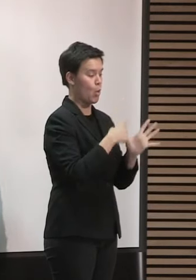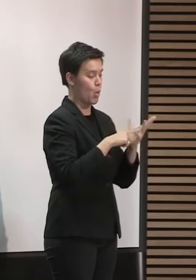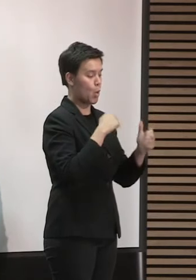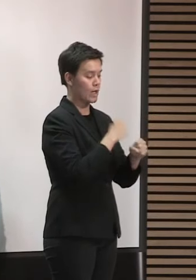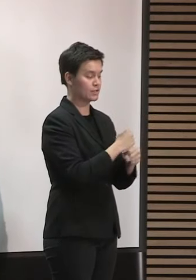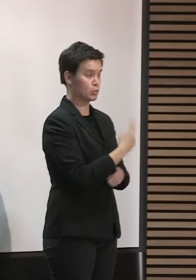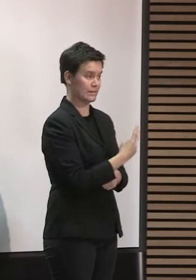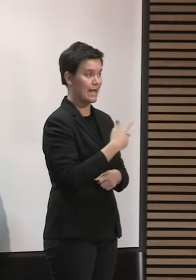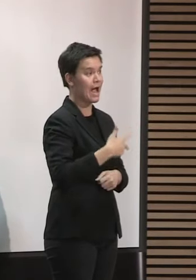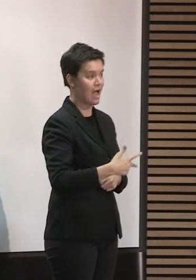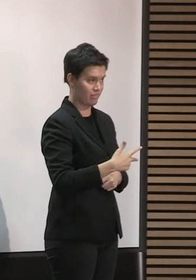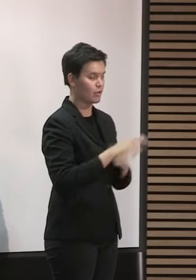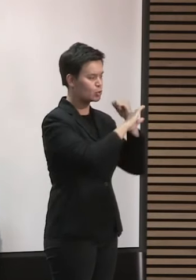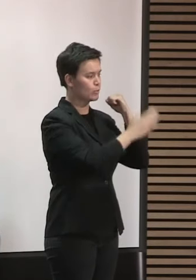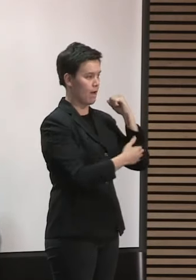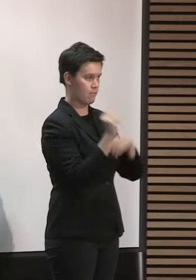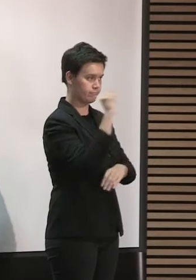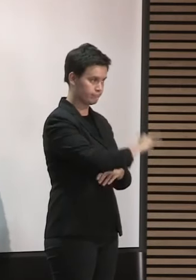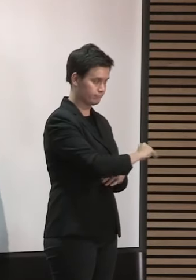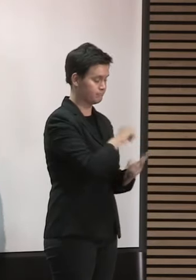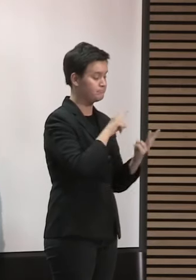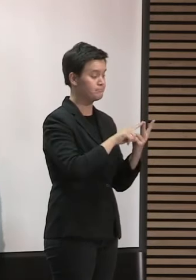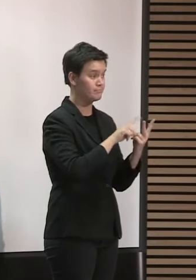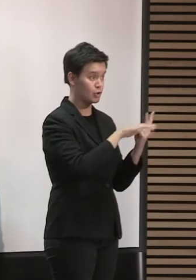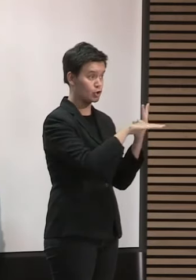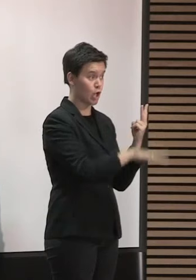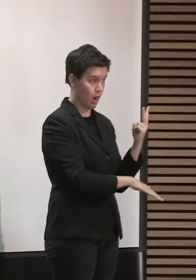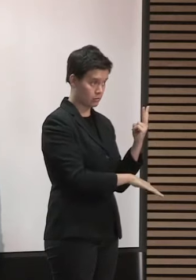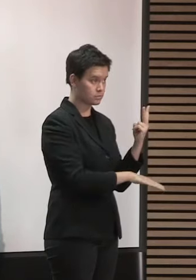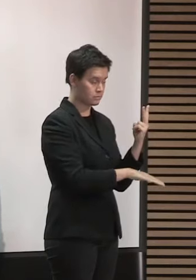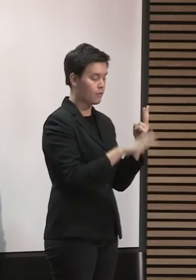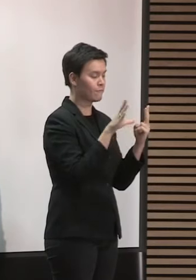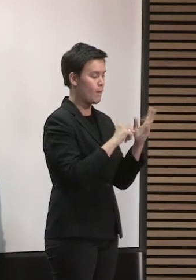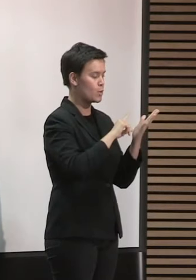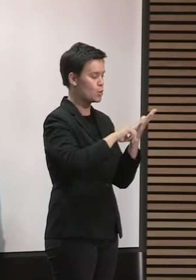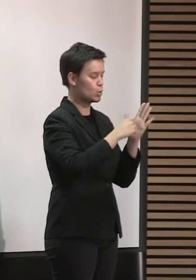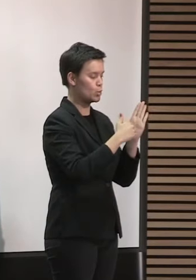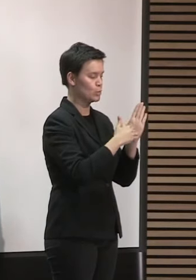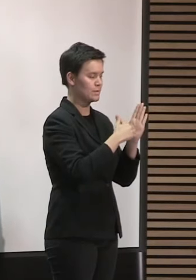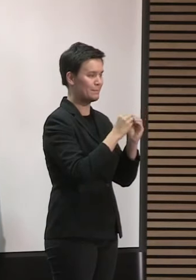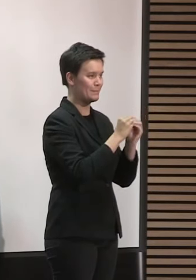tested. As I've indicated before, that will be based on a risk assessment for their